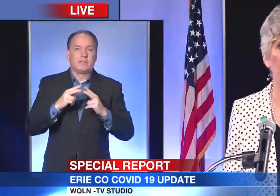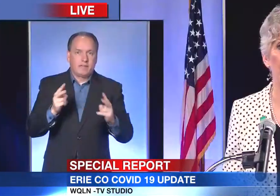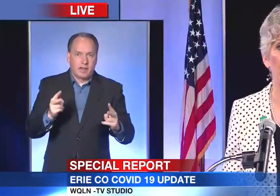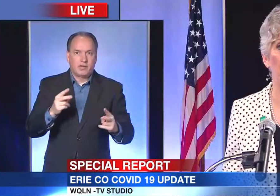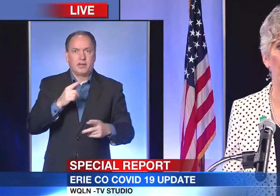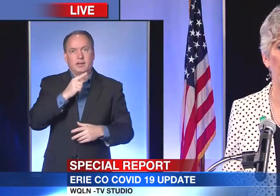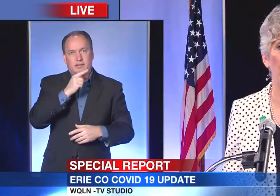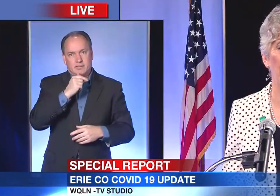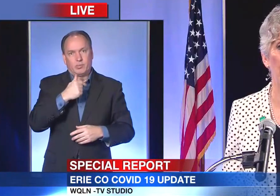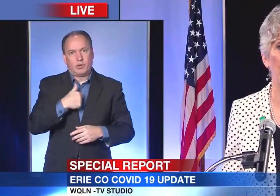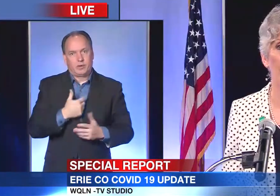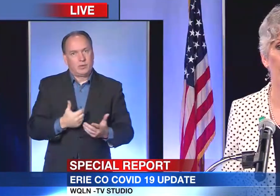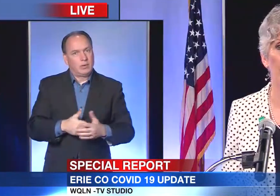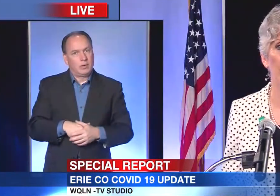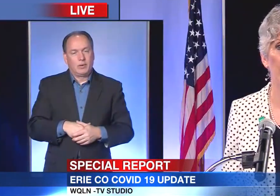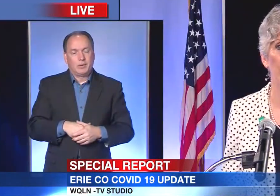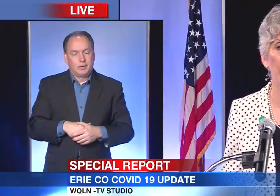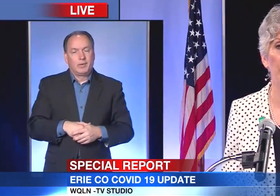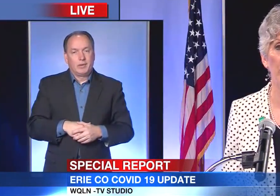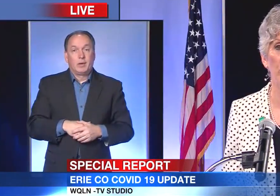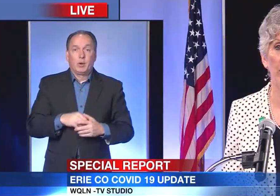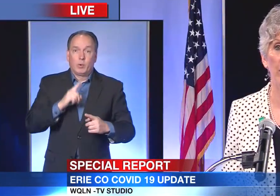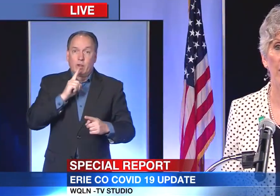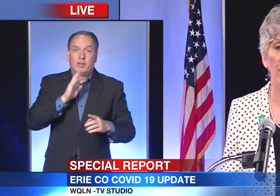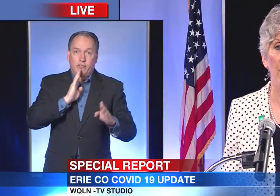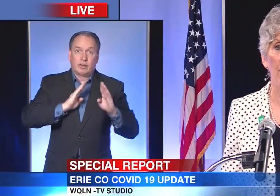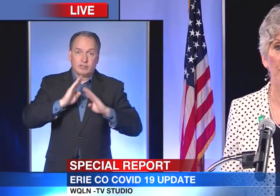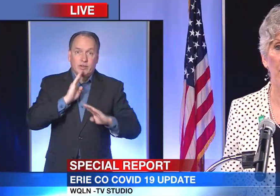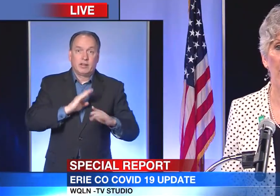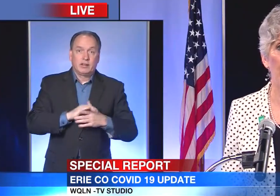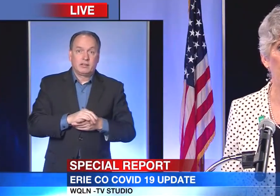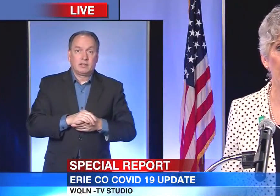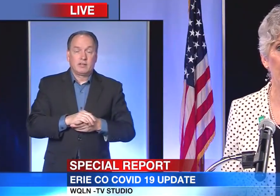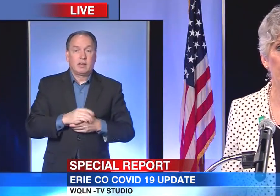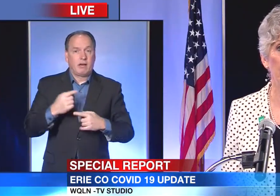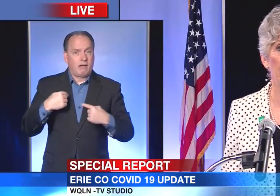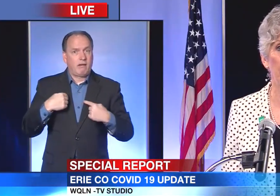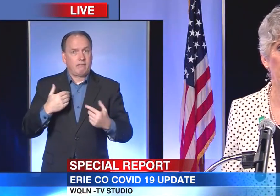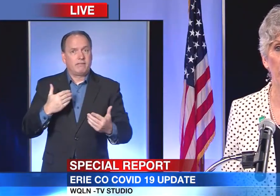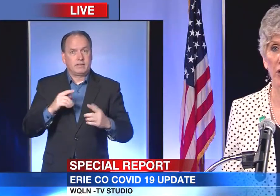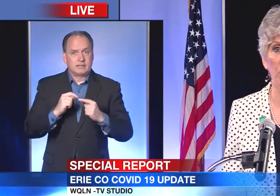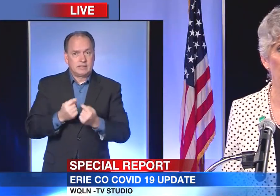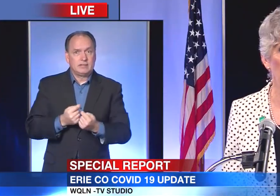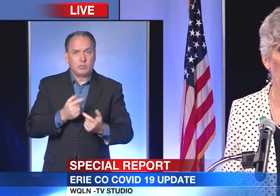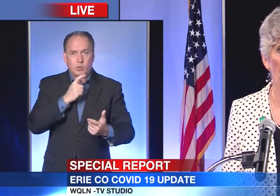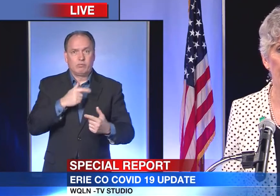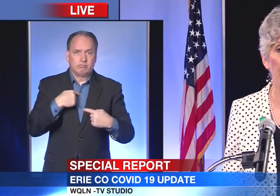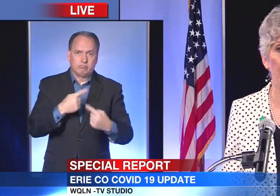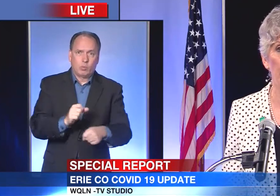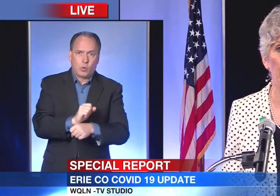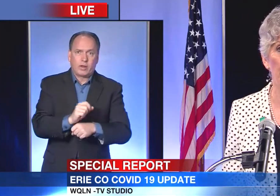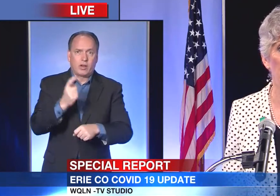TODAY THAT WE PROBABLY WEREN'T GOING TO SEE IT UNTIL MONDAY, I WAS VERY, VERY DISAPPOINTED. AND REALLY FRUSTRATED.